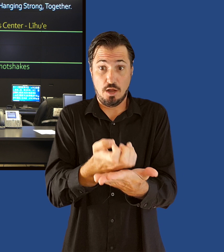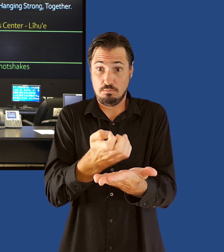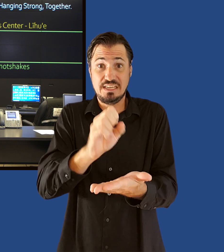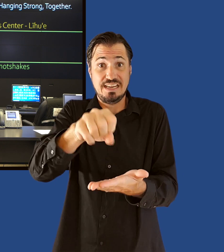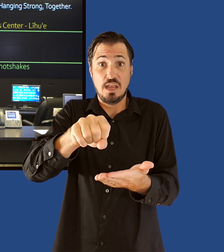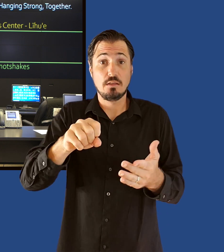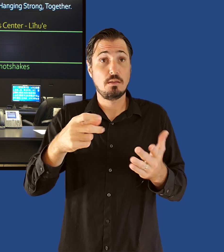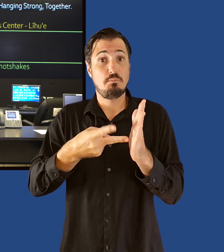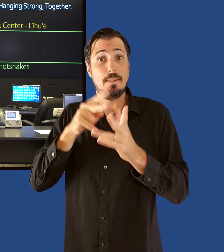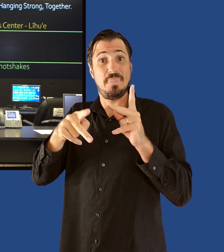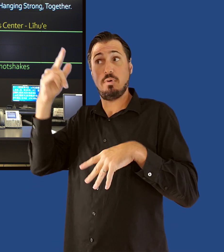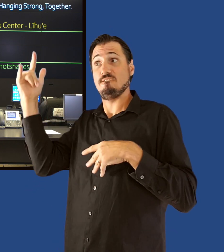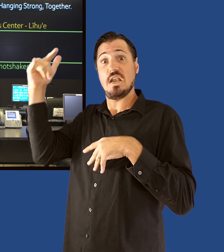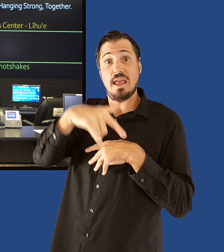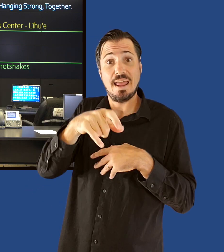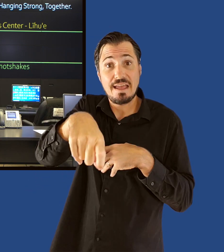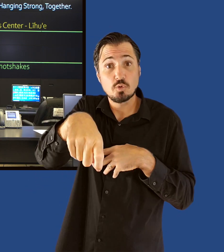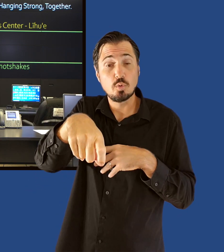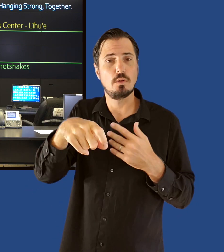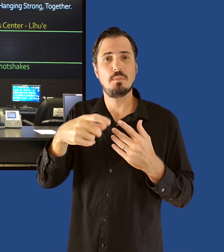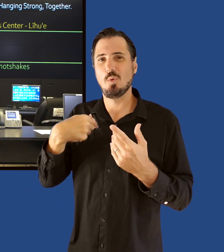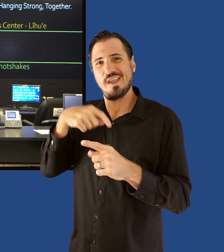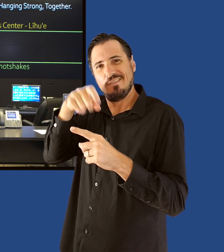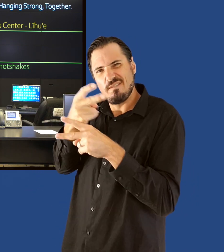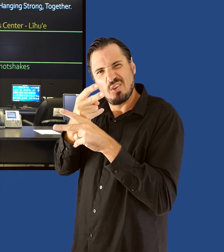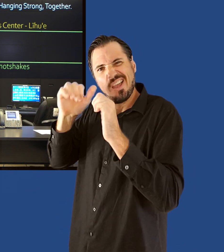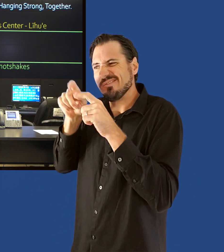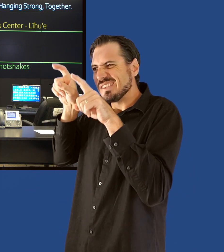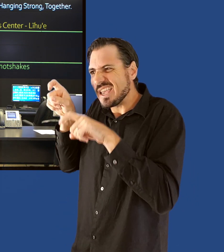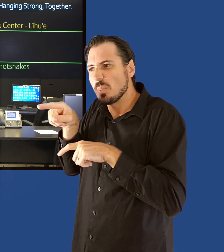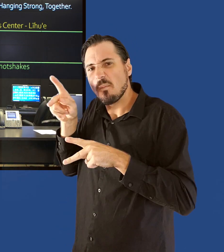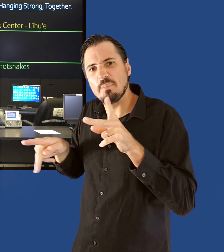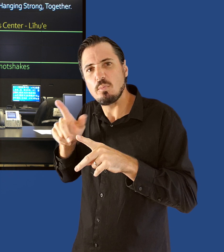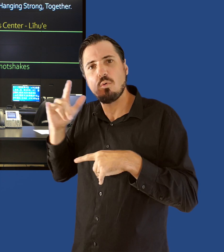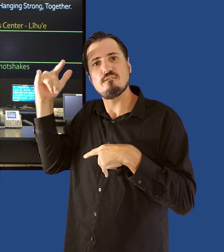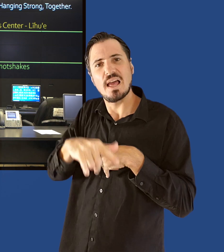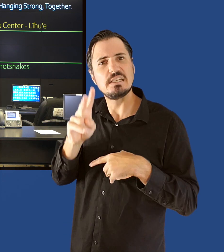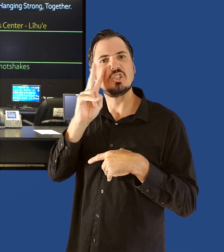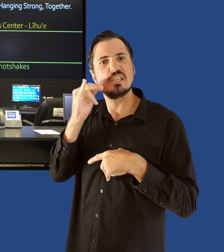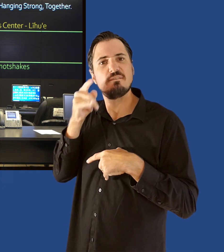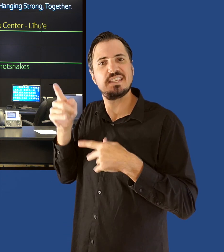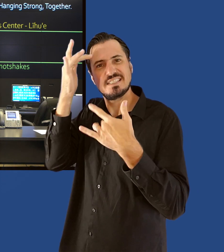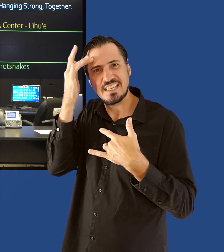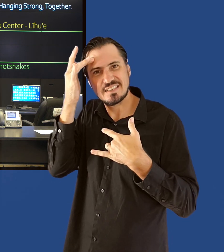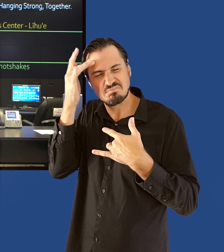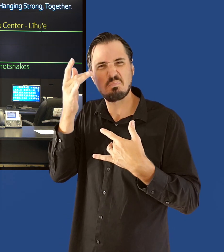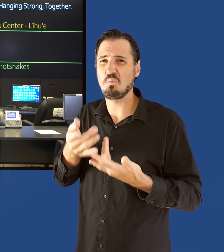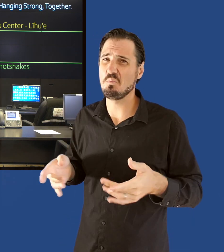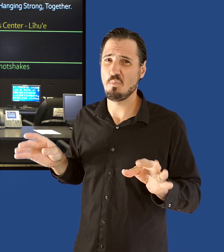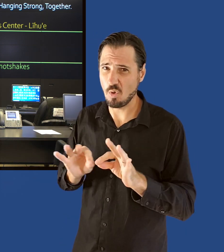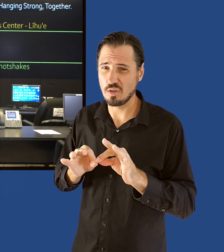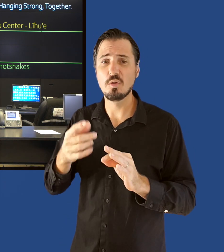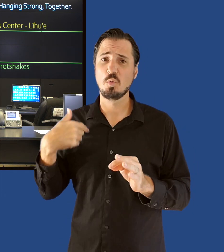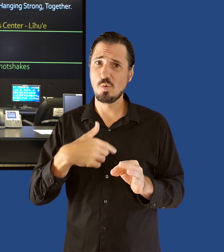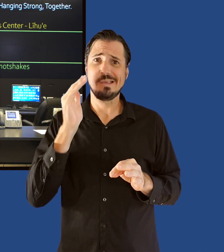And yes, we know this process needs improvement. We will continue to work with the state and advocate for the need to better screen incoming visitors to our island.